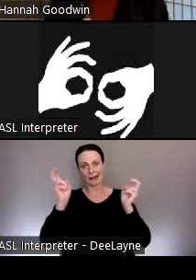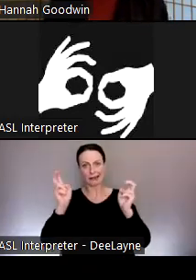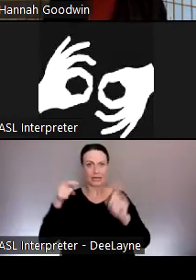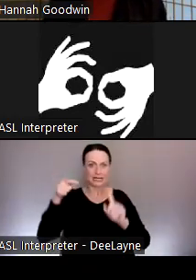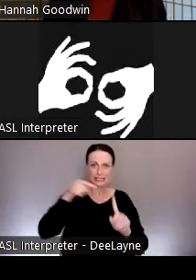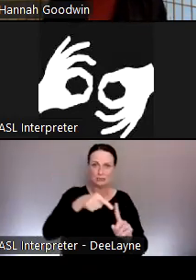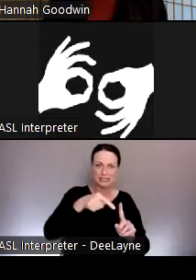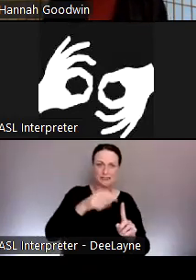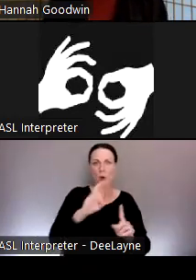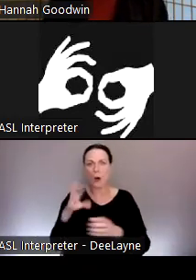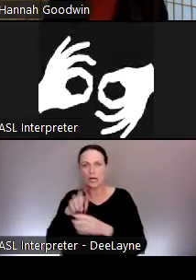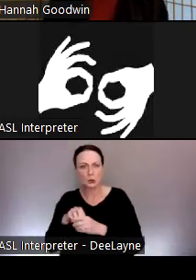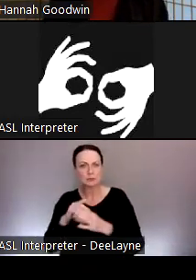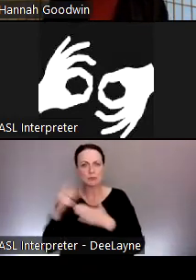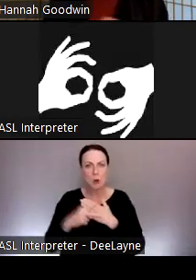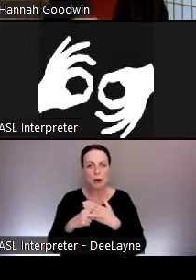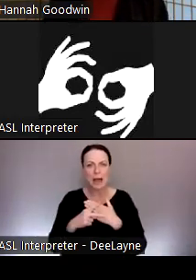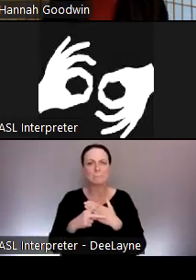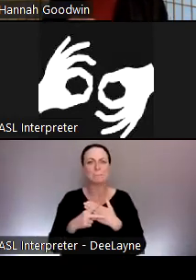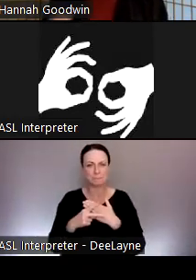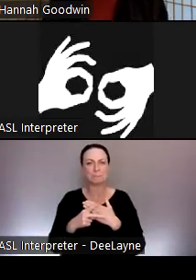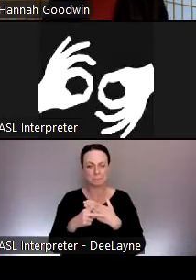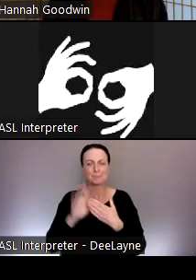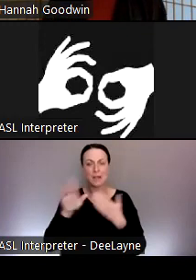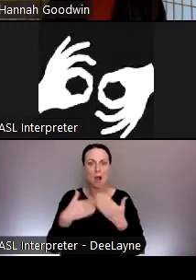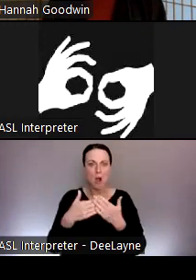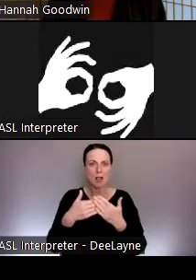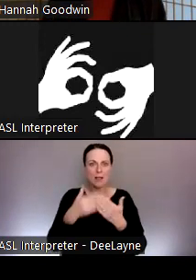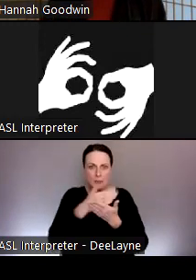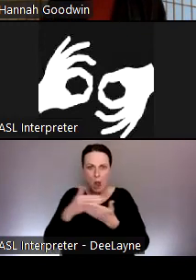or inclusive program and all of the nuts and bolts that go with that.